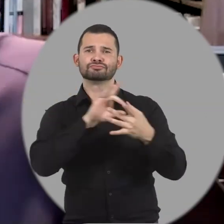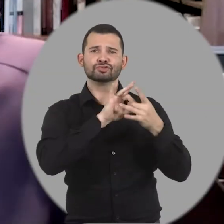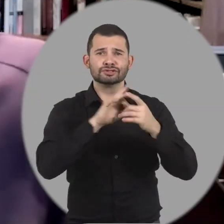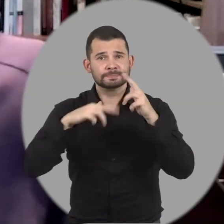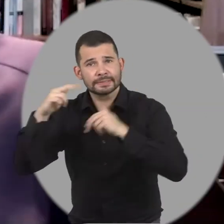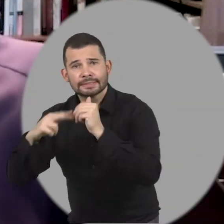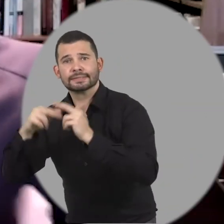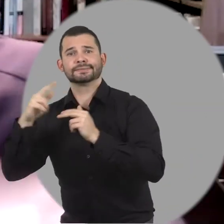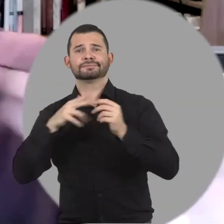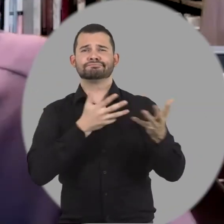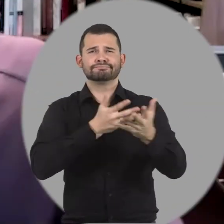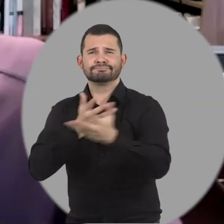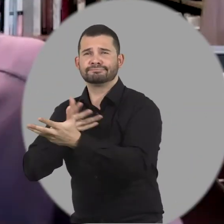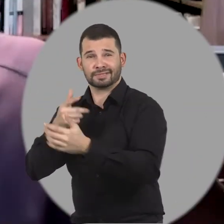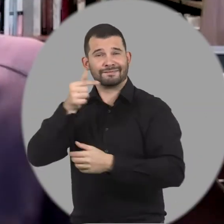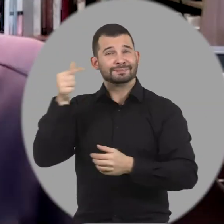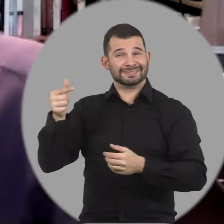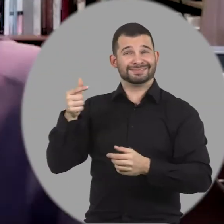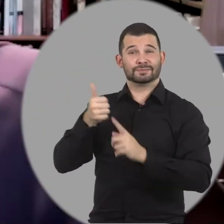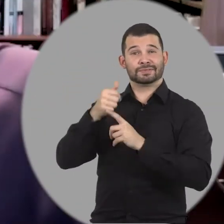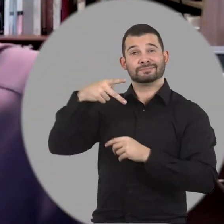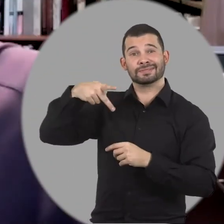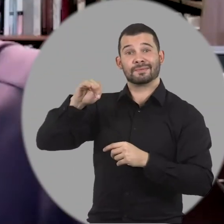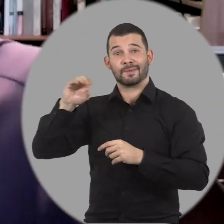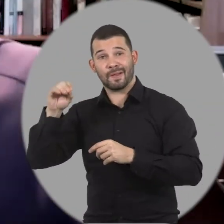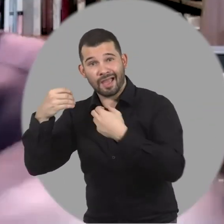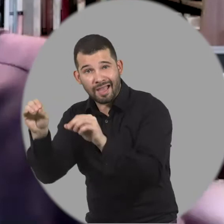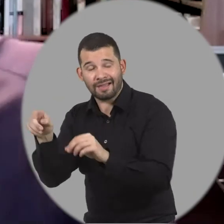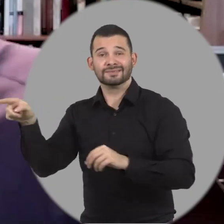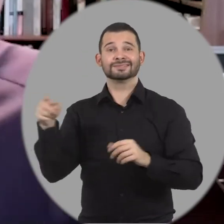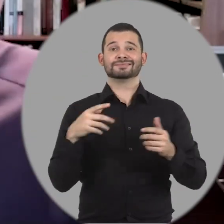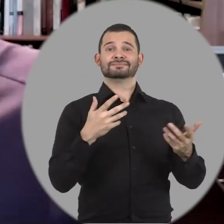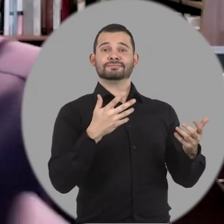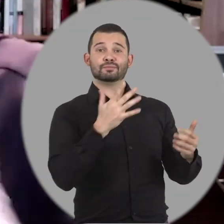building that has to happen inside government with the Prime Minister's office, with Premiers,